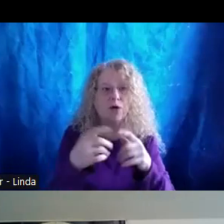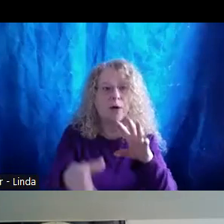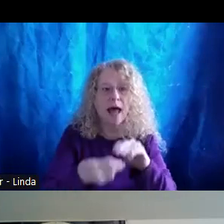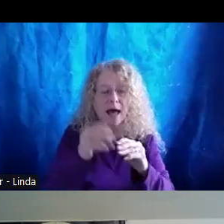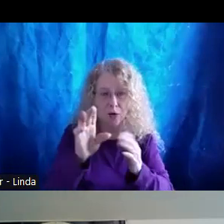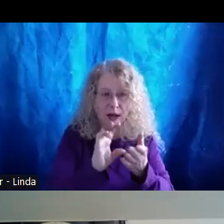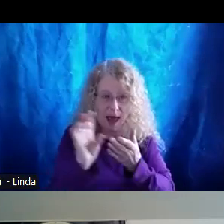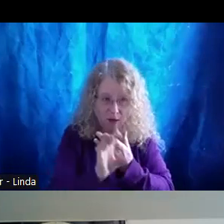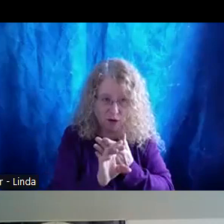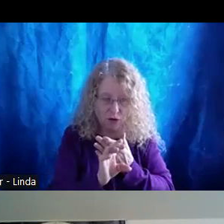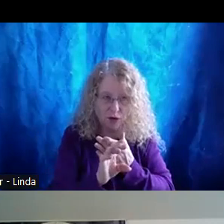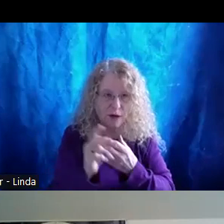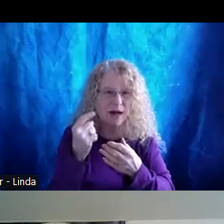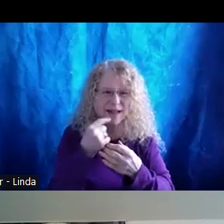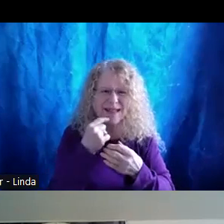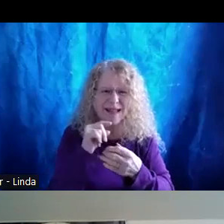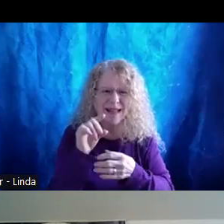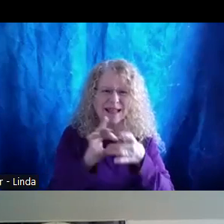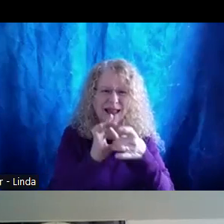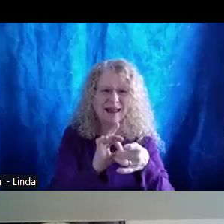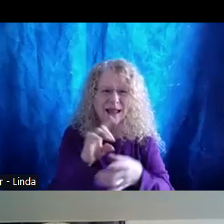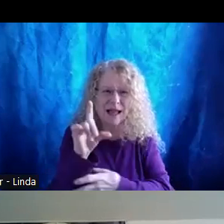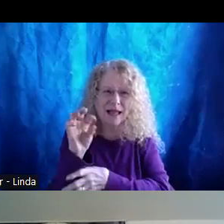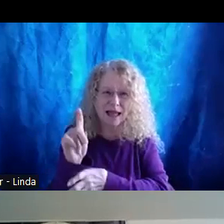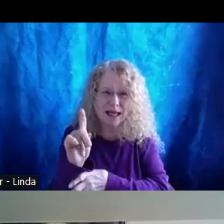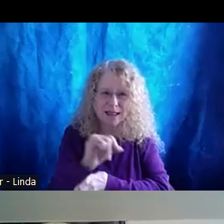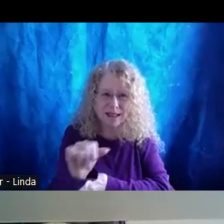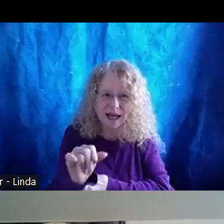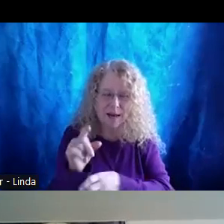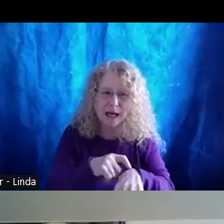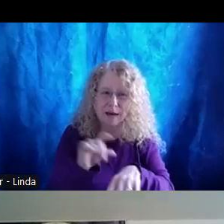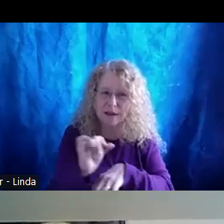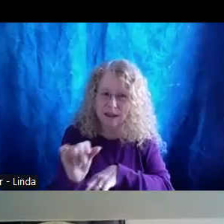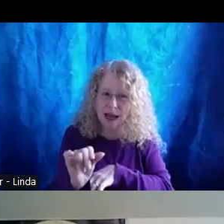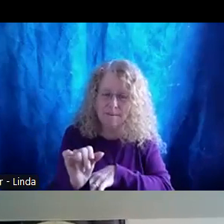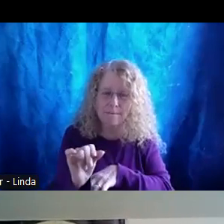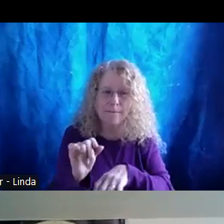THE LINK IS NOT GOING TO CHANGE, THE TIME IS NOT GOING TO CHANGE, JUST CLEARING OUT